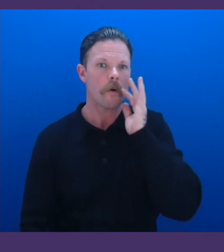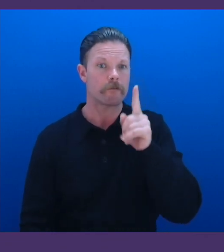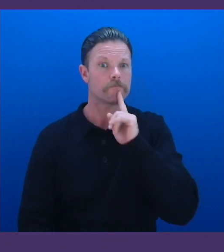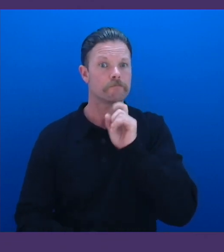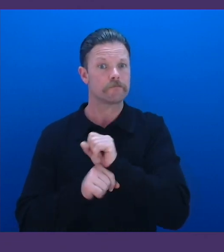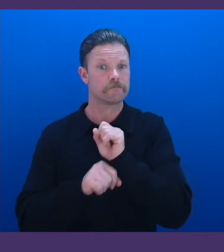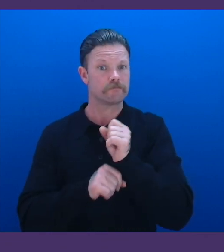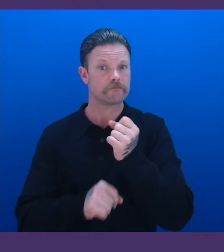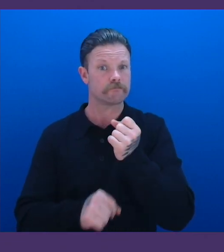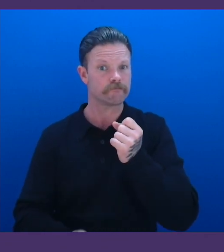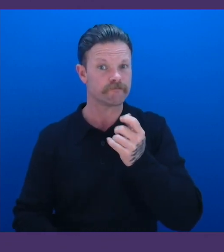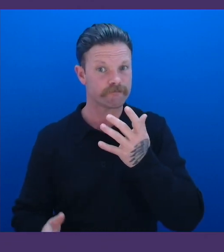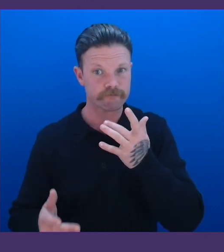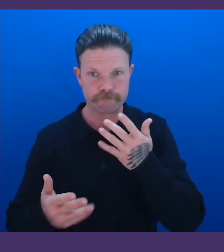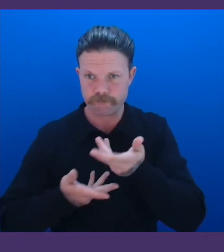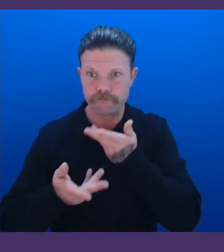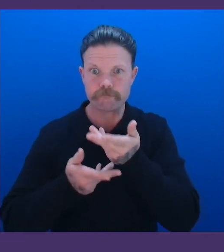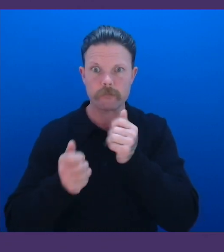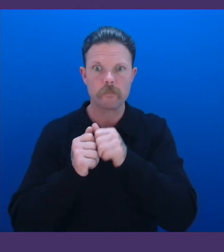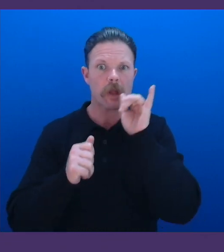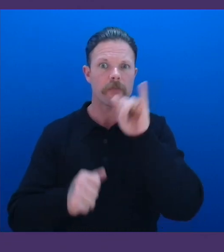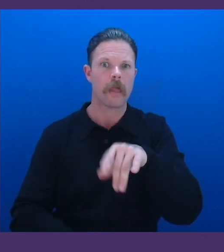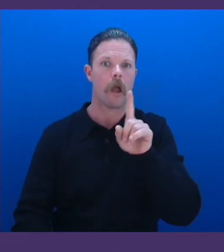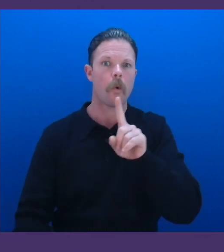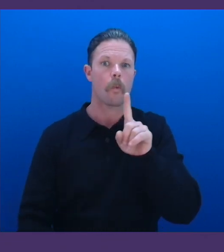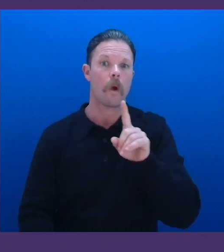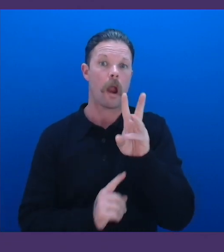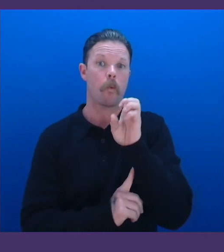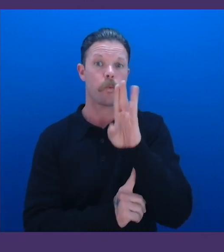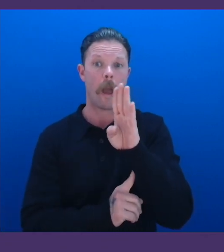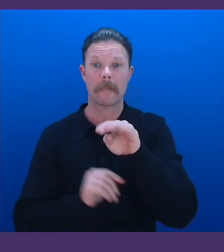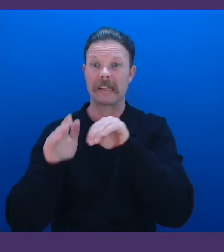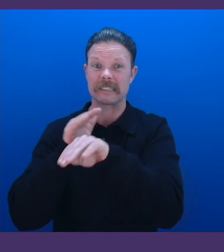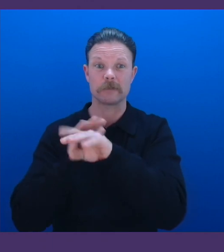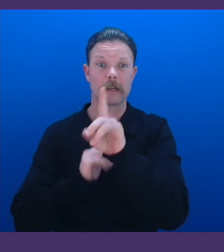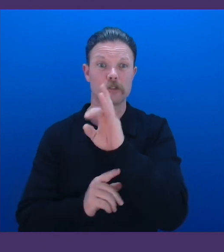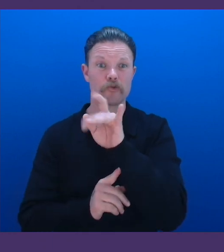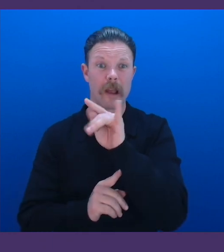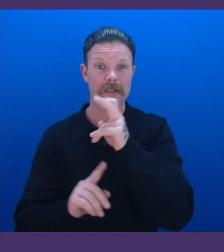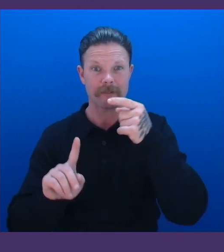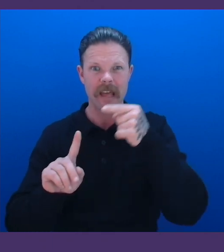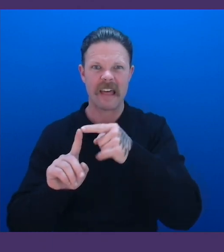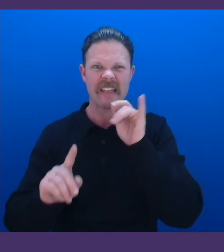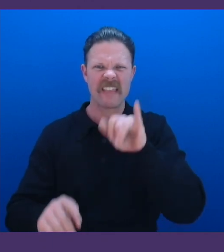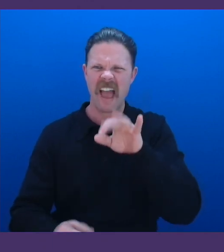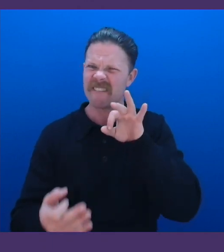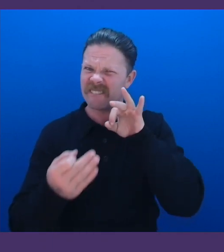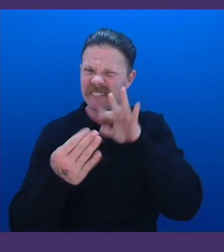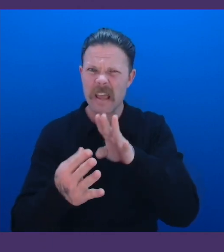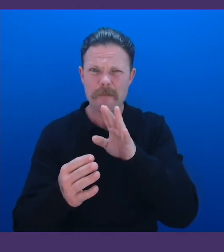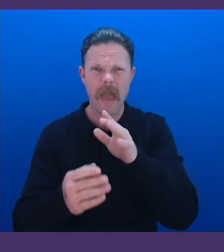The feedback mechanism that is a very prominent part of enforcement of that legislation doesn't work